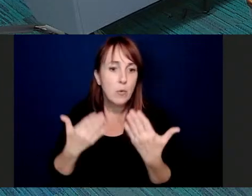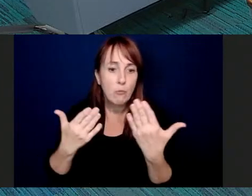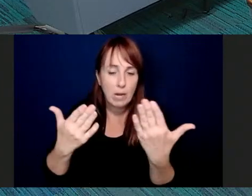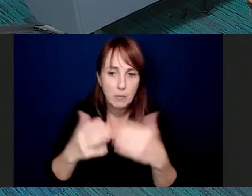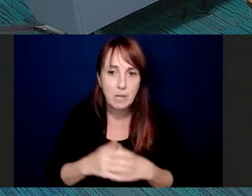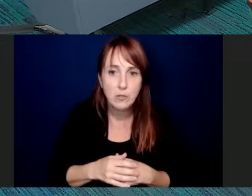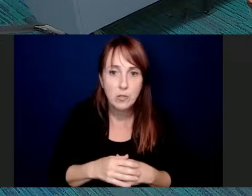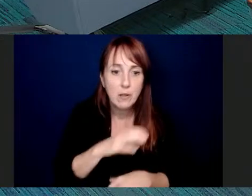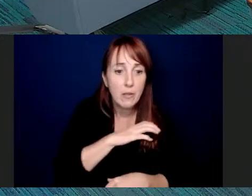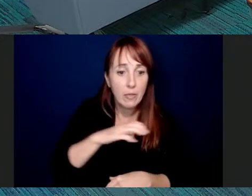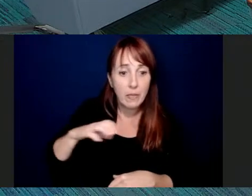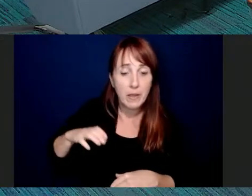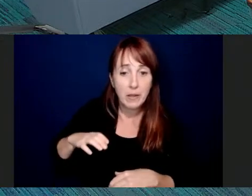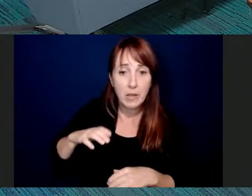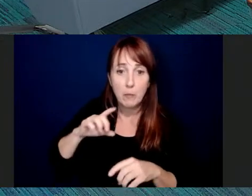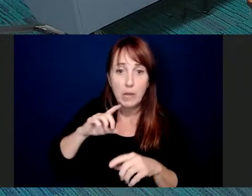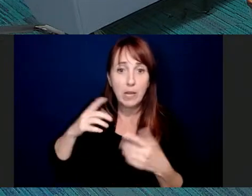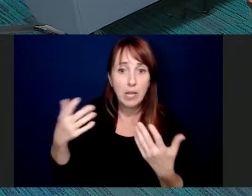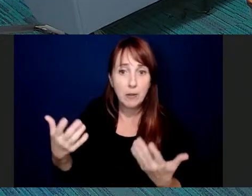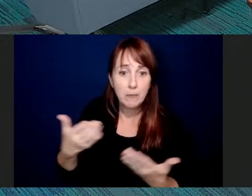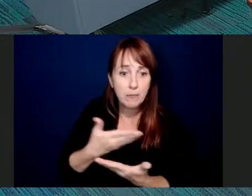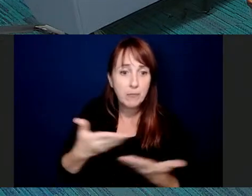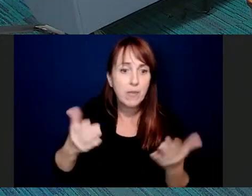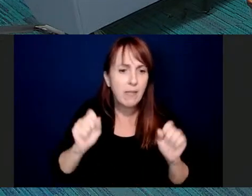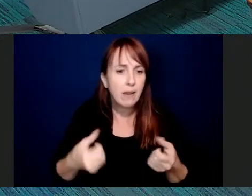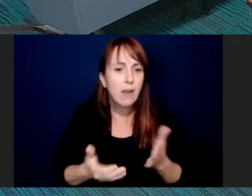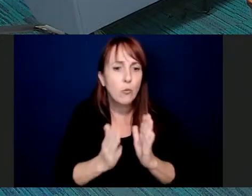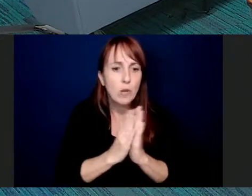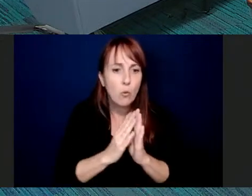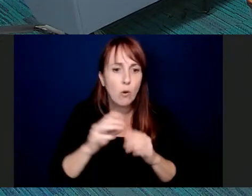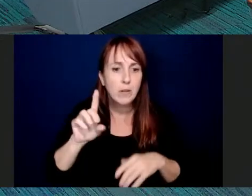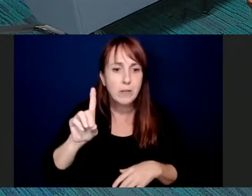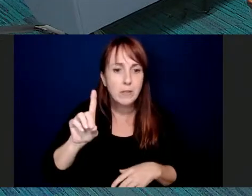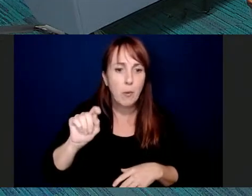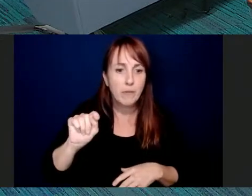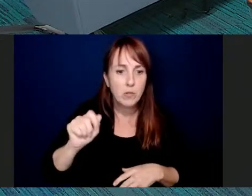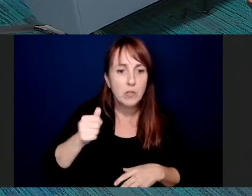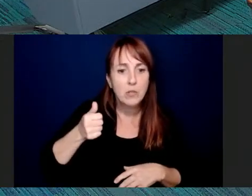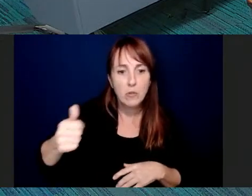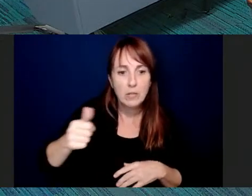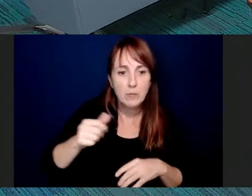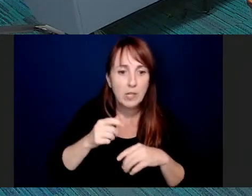Committee reports can request Department of Transportation to provide us with a dollar amount.